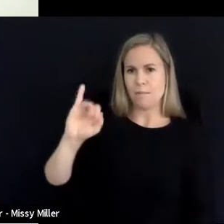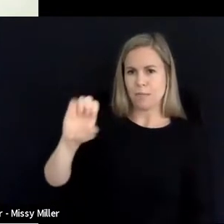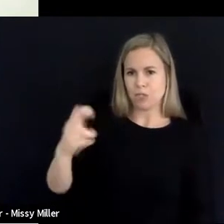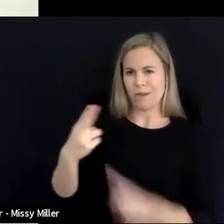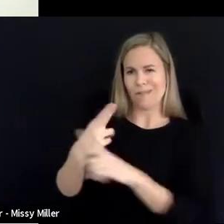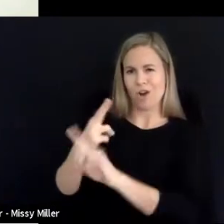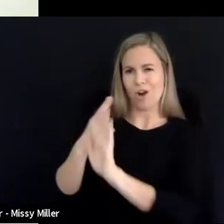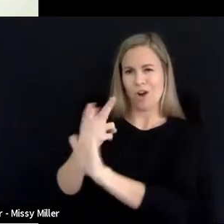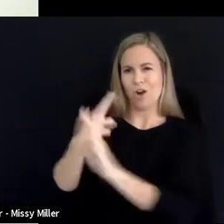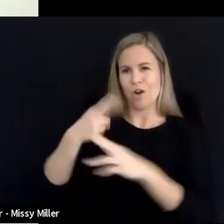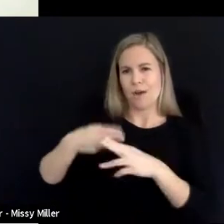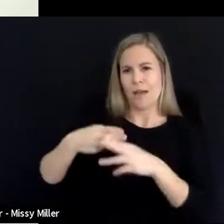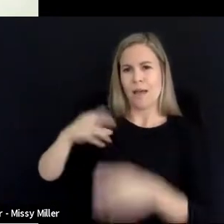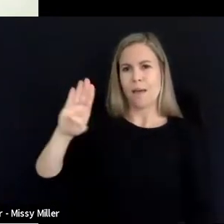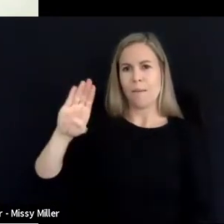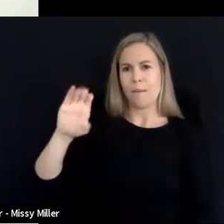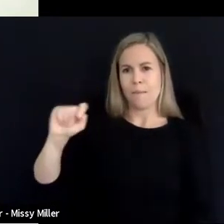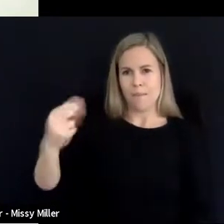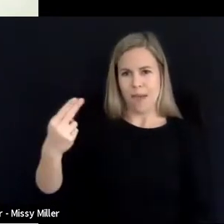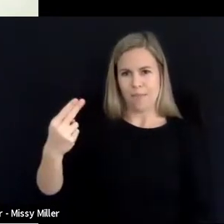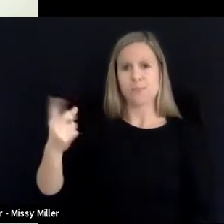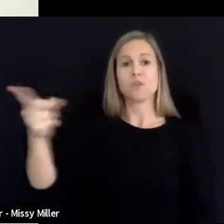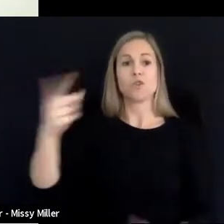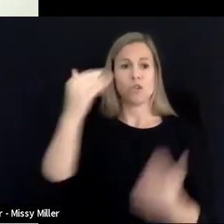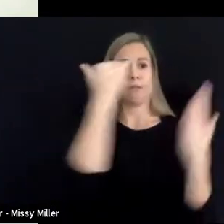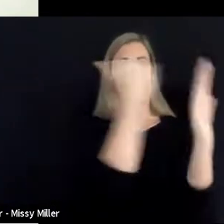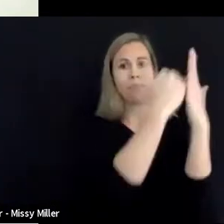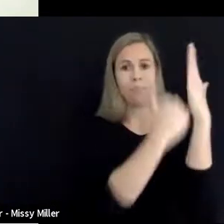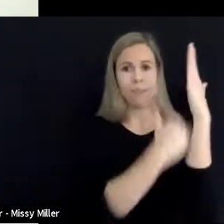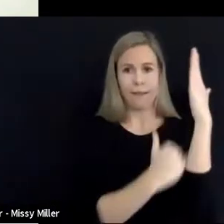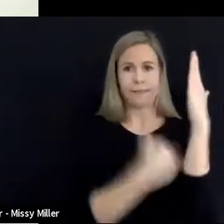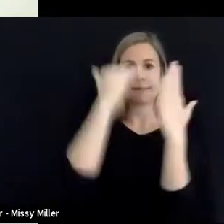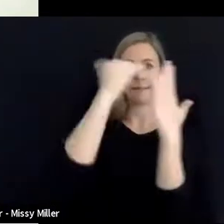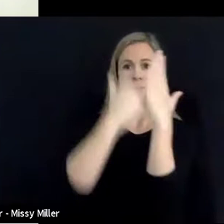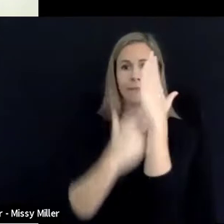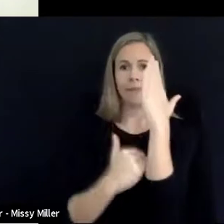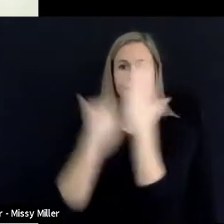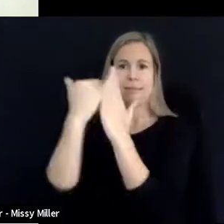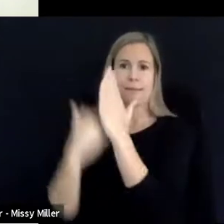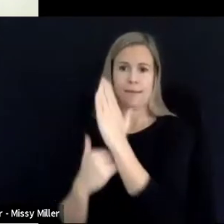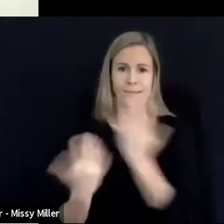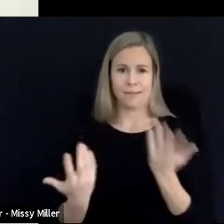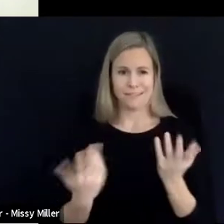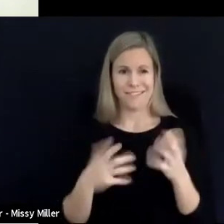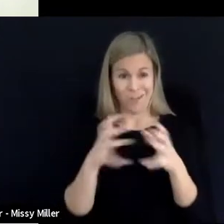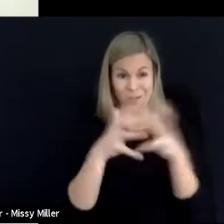And this is the list that she gave me. Look at it a little, there's a bunch of weird behavior here, right?